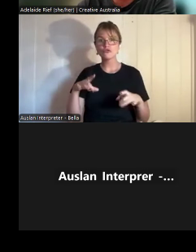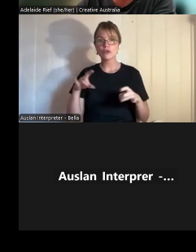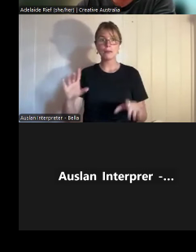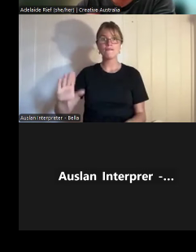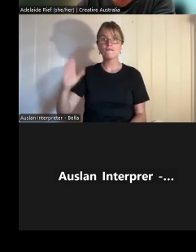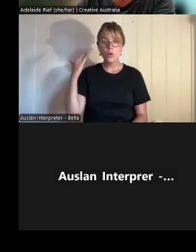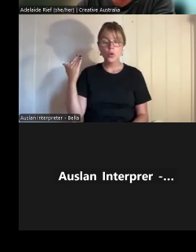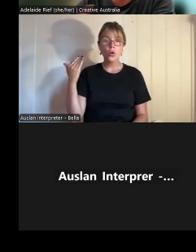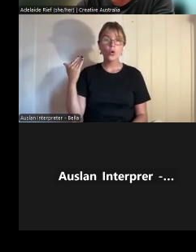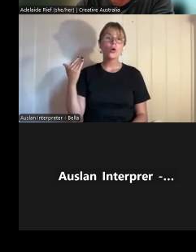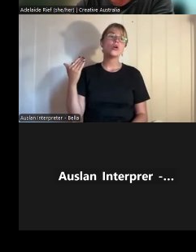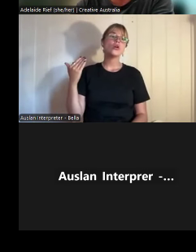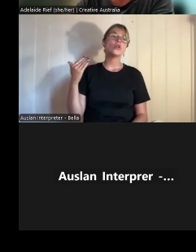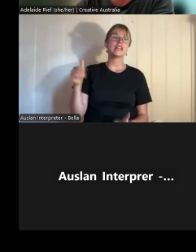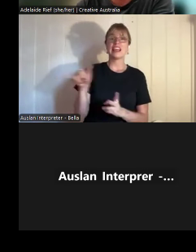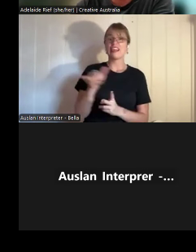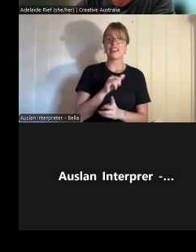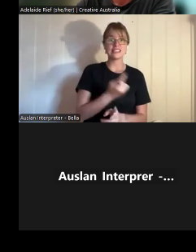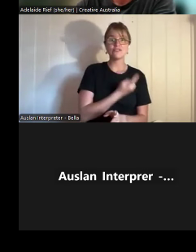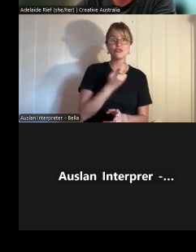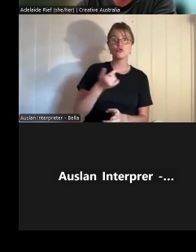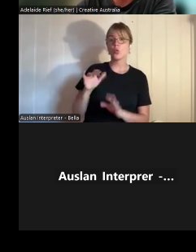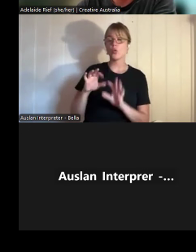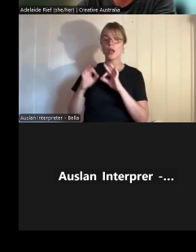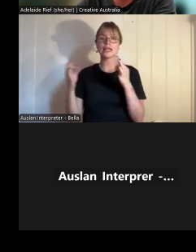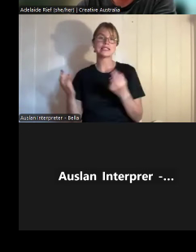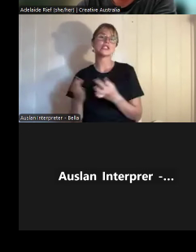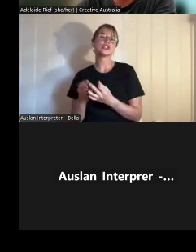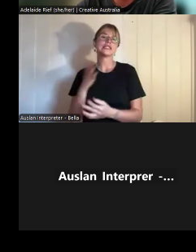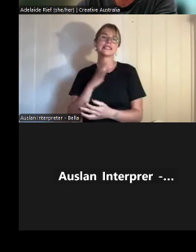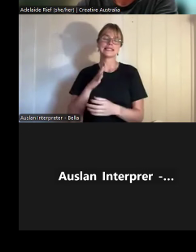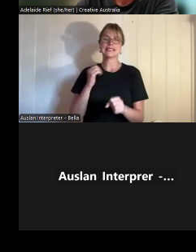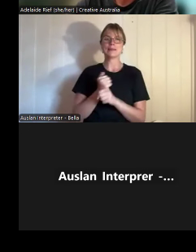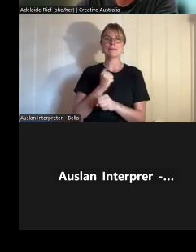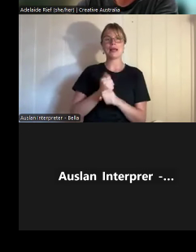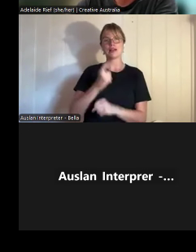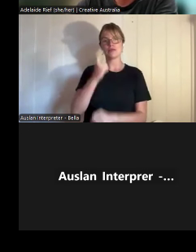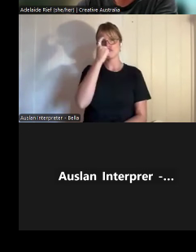either as an individual or an organisation you do need to create a profile. And it takes a few days